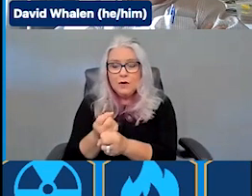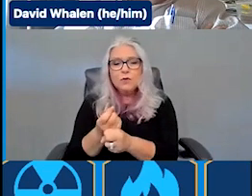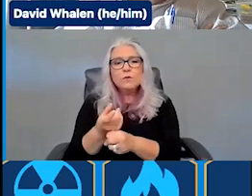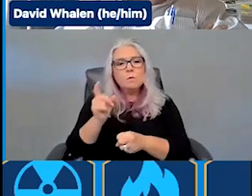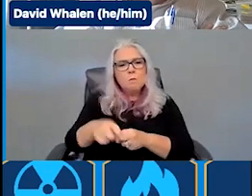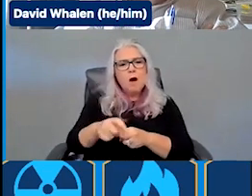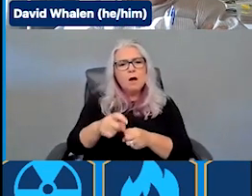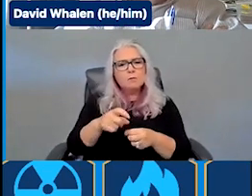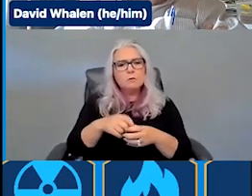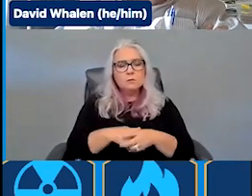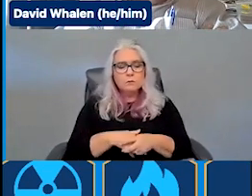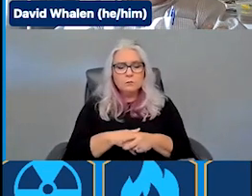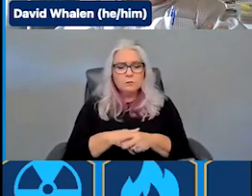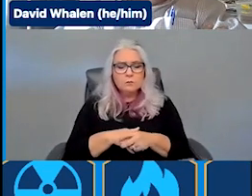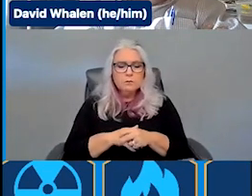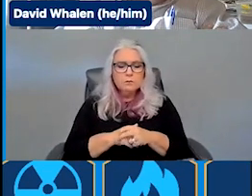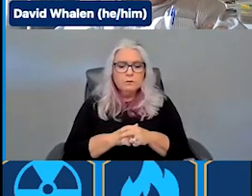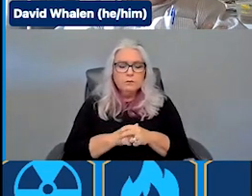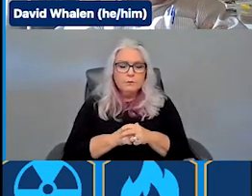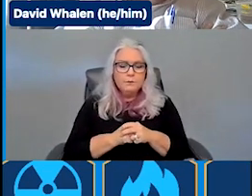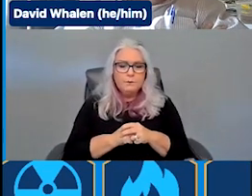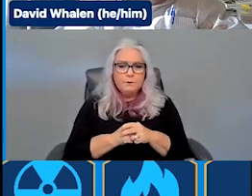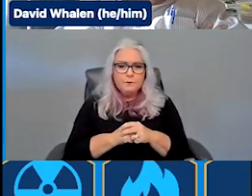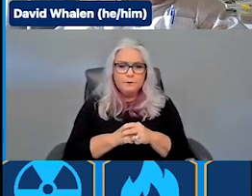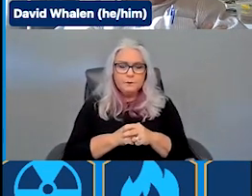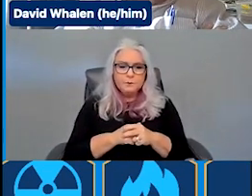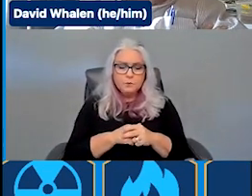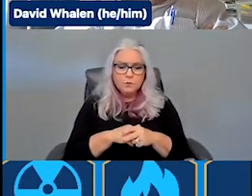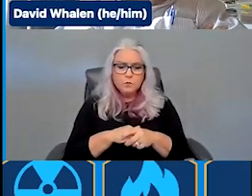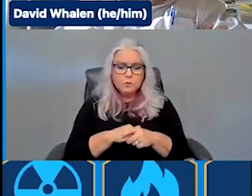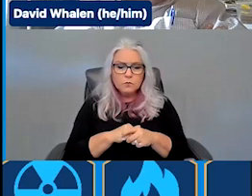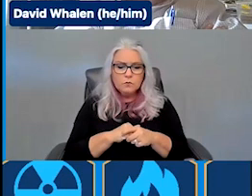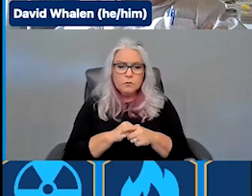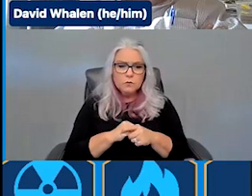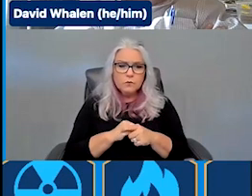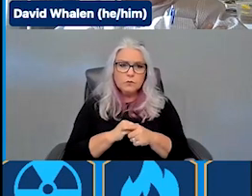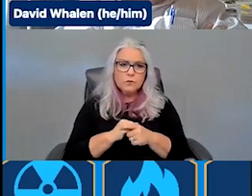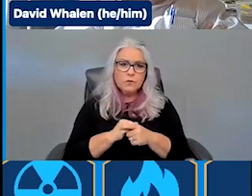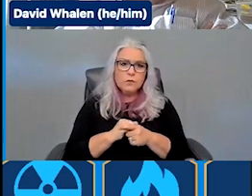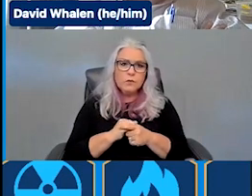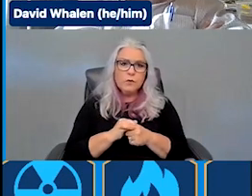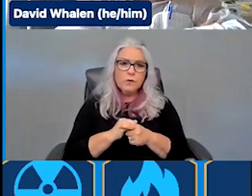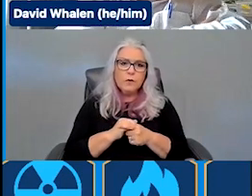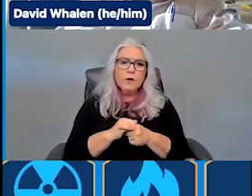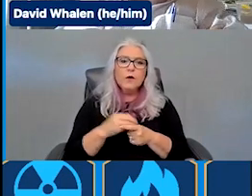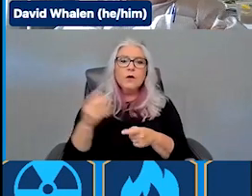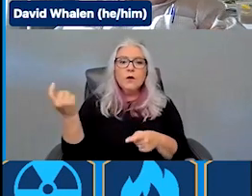In response to this you have the "New York Times" and this